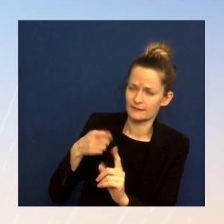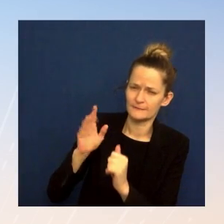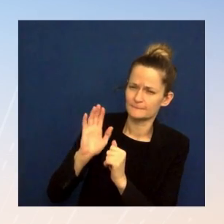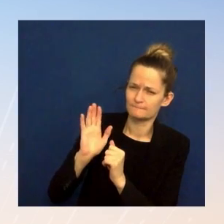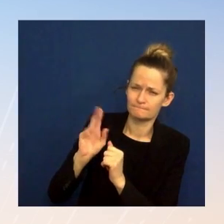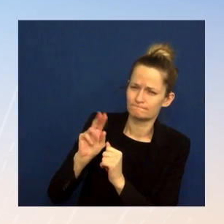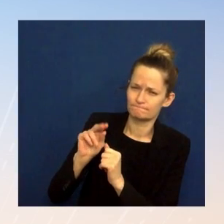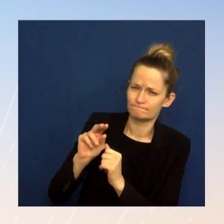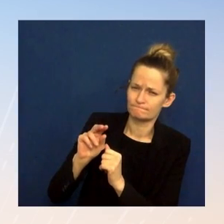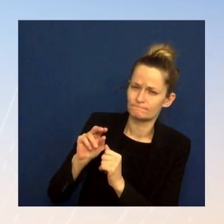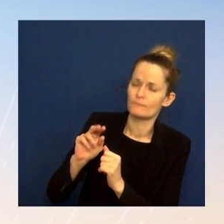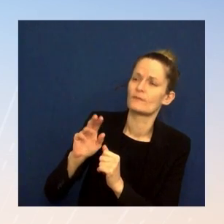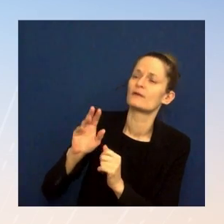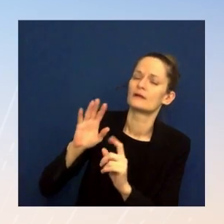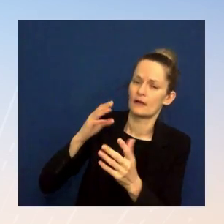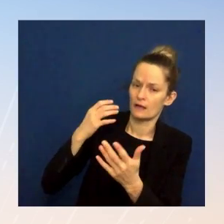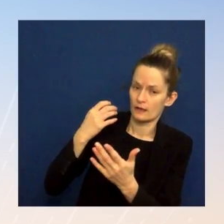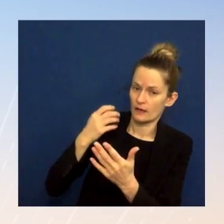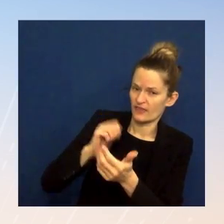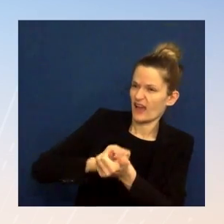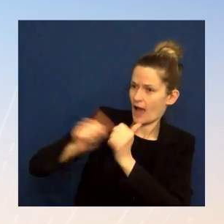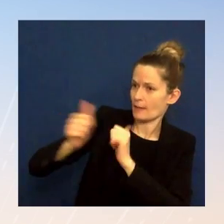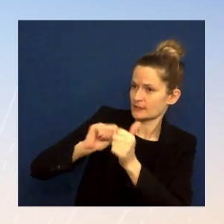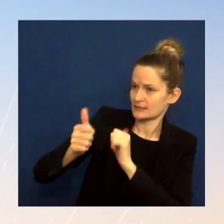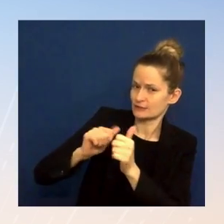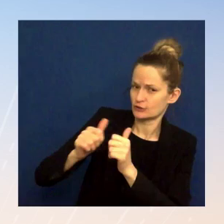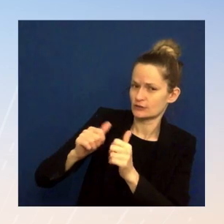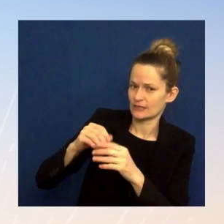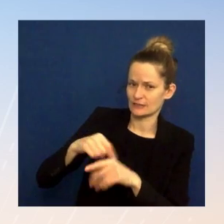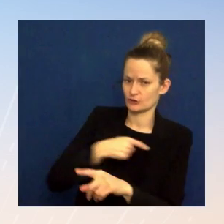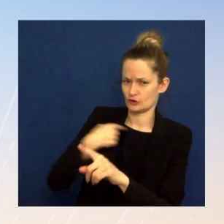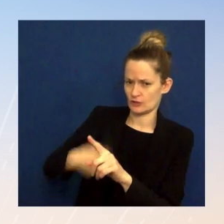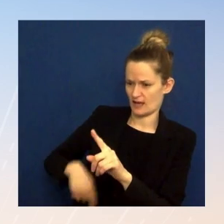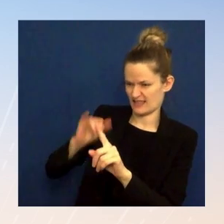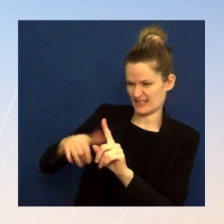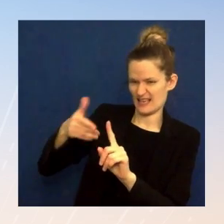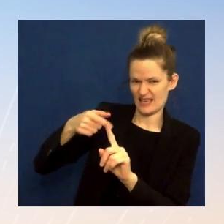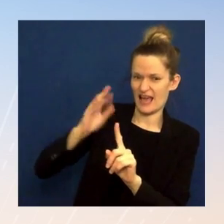How can we compete economically if we don't have an educated populace?